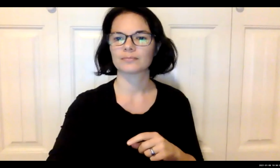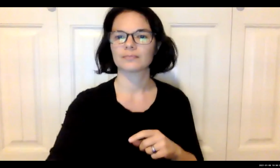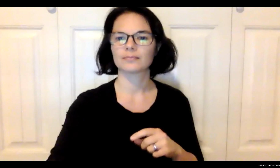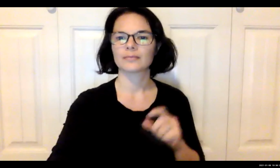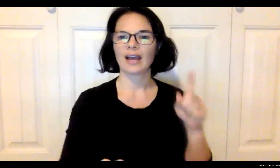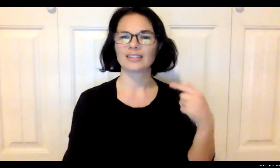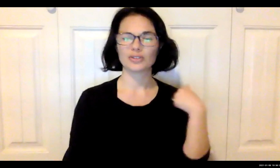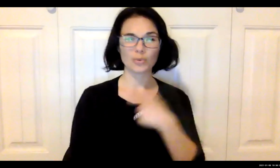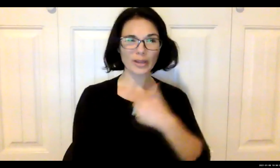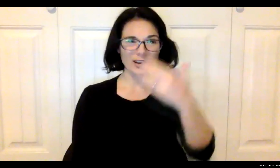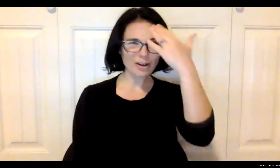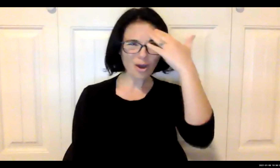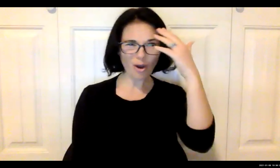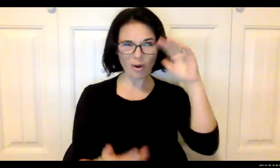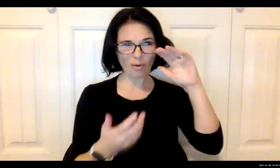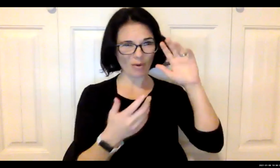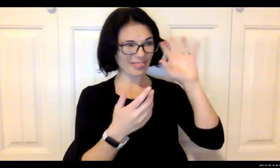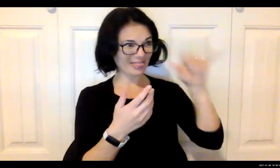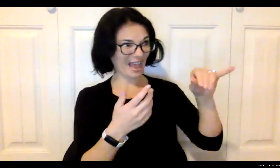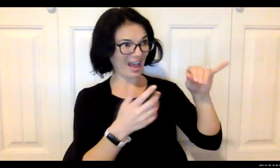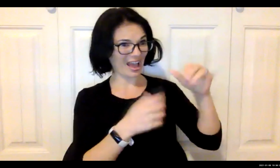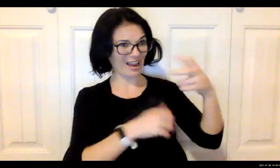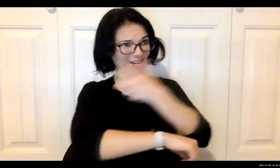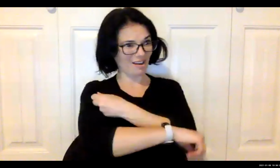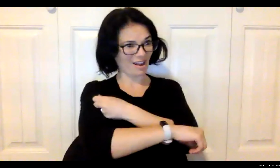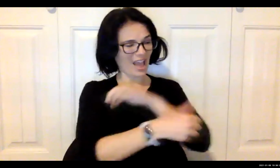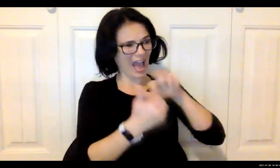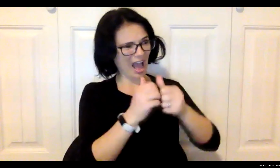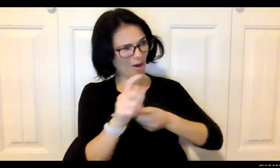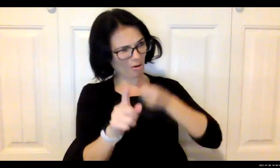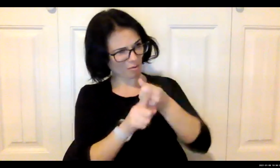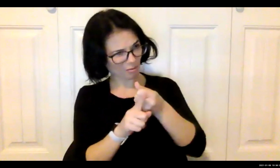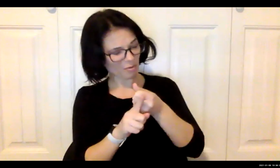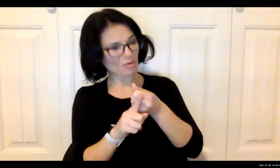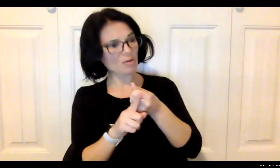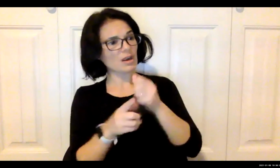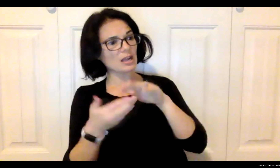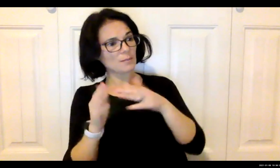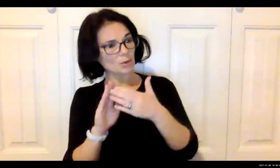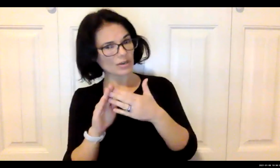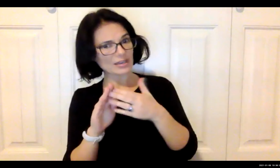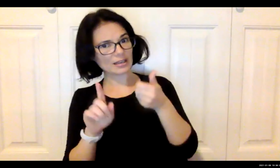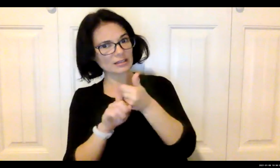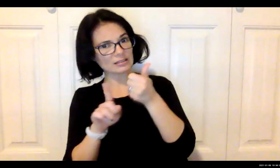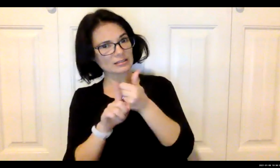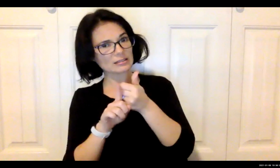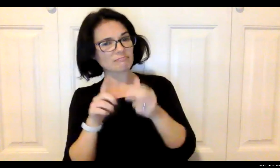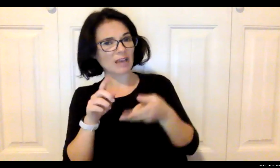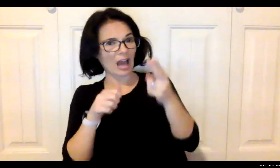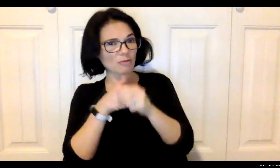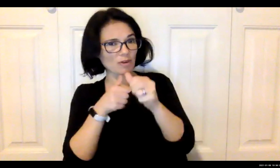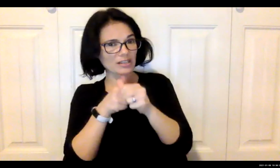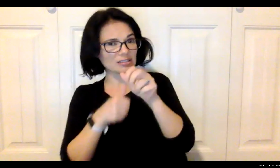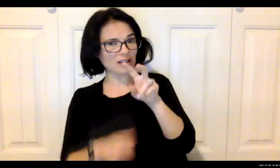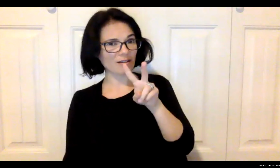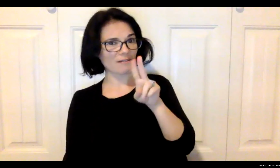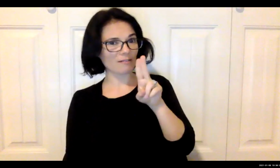vulnerable communities? I'm for vaccination but I'm also nervous about my 5-year-old